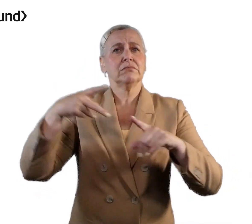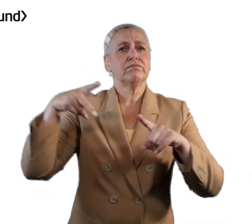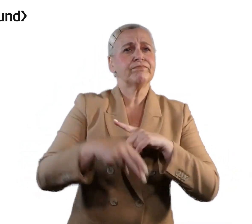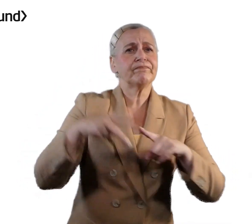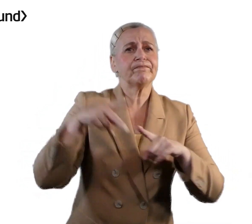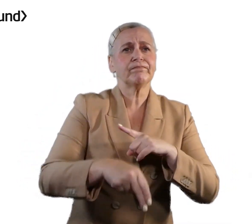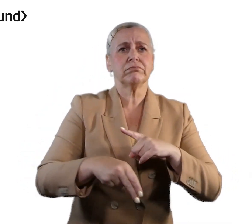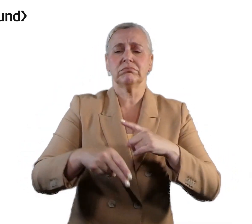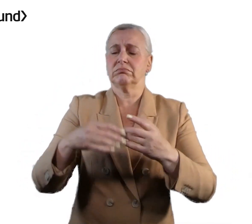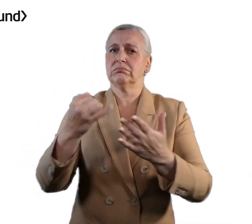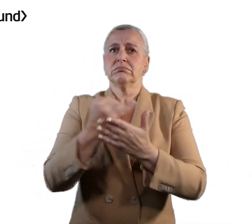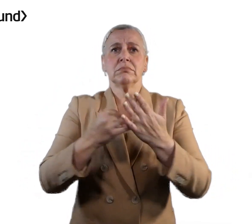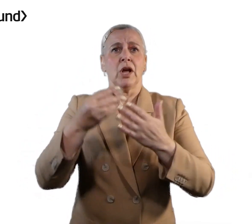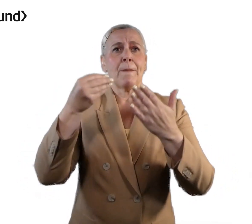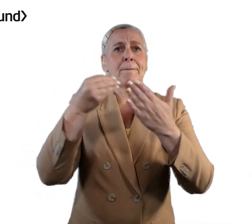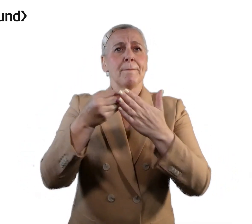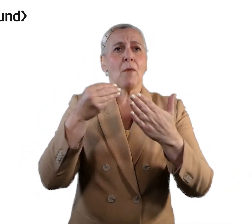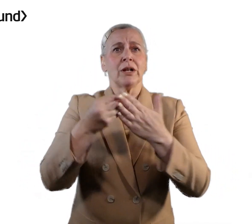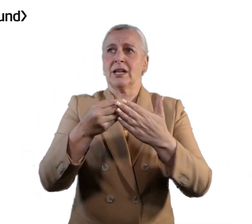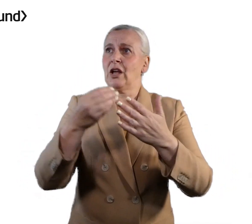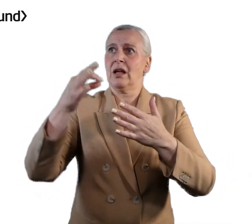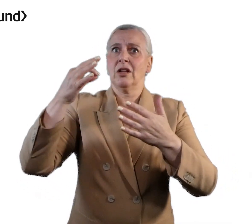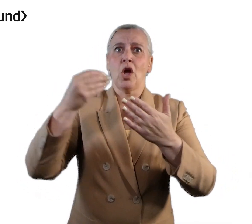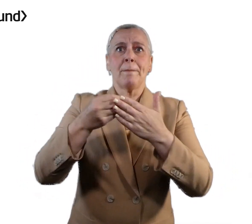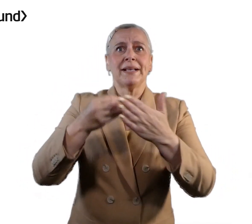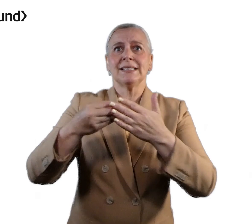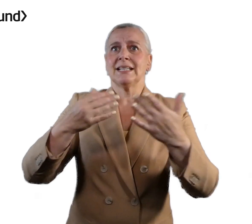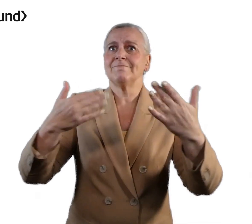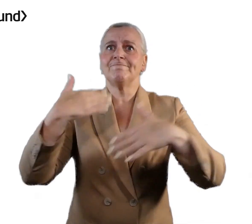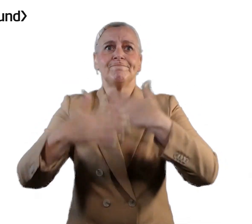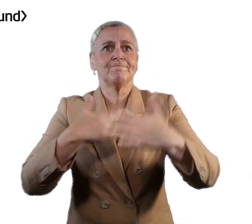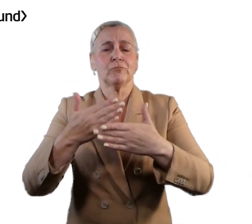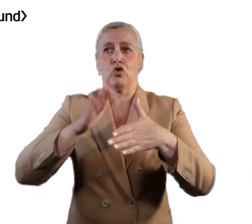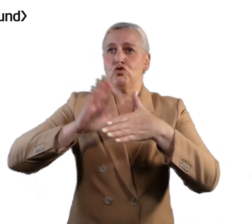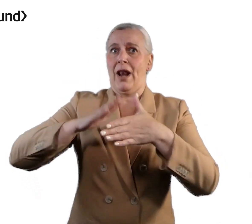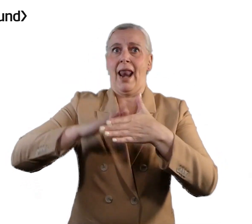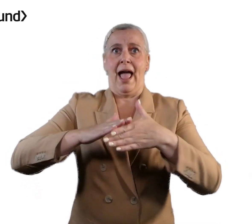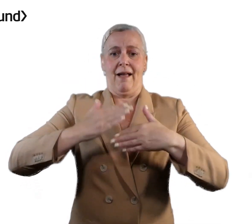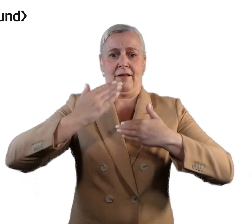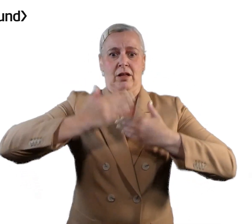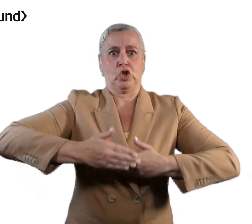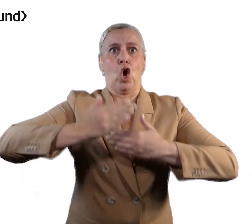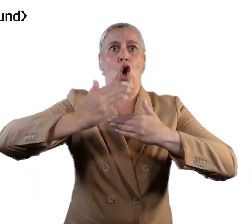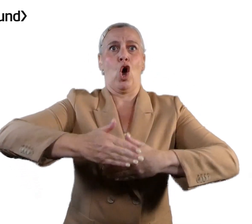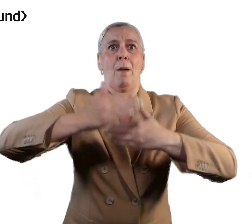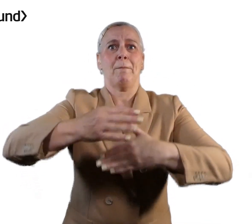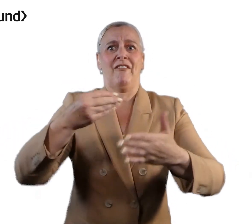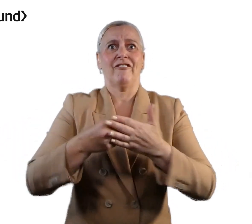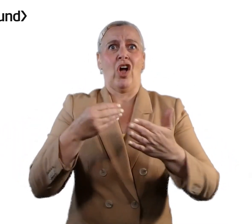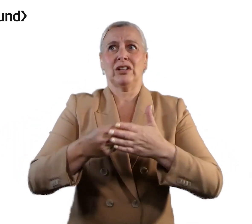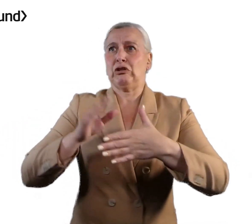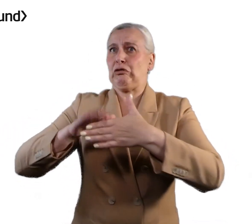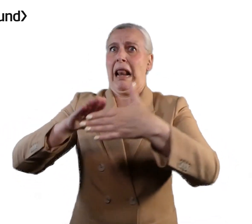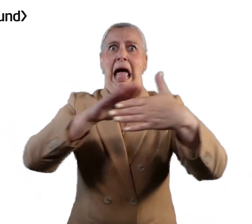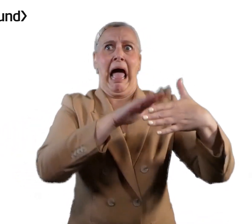by funding cuts and poor commissioning practice, and dependent on fixed-term funding.